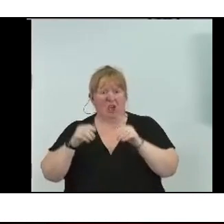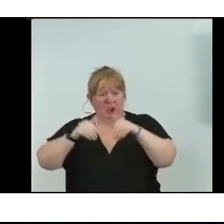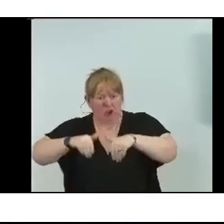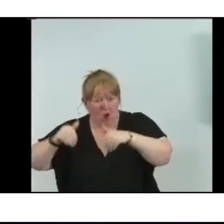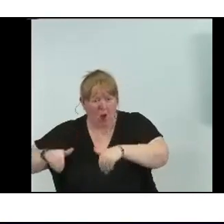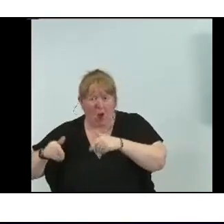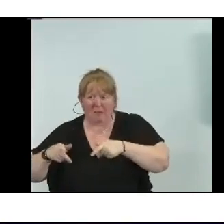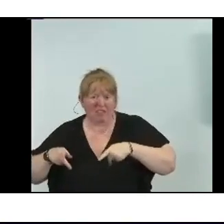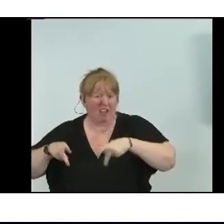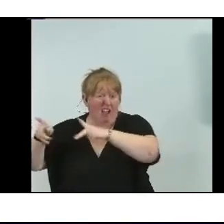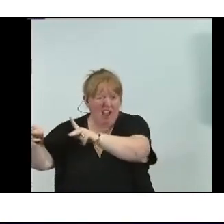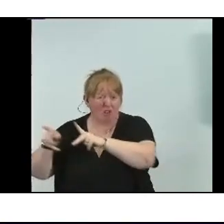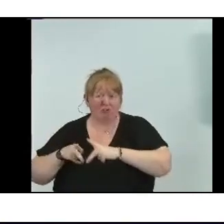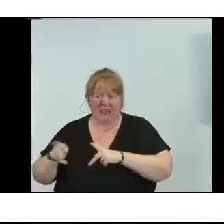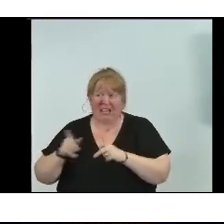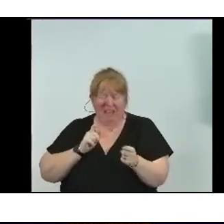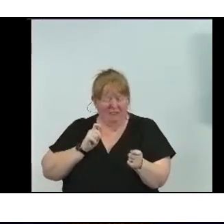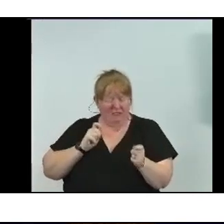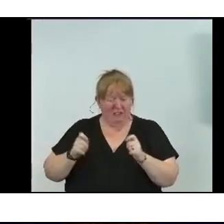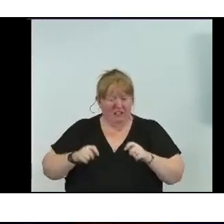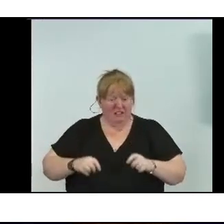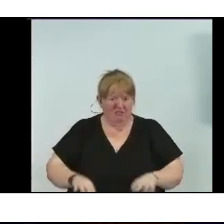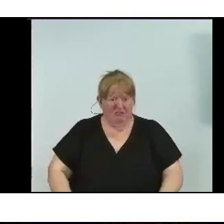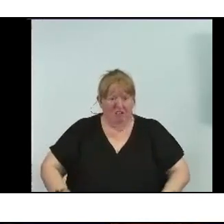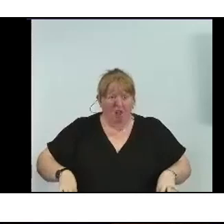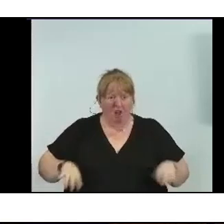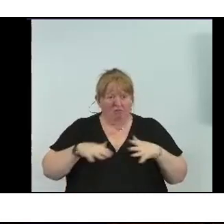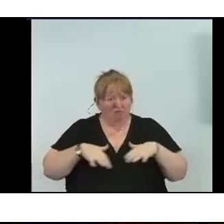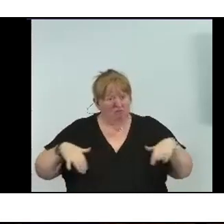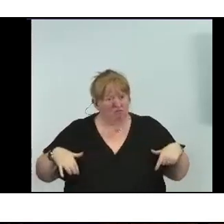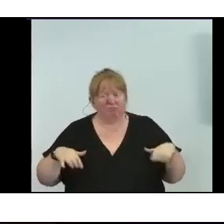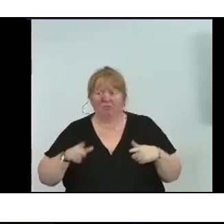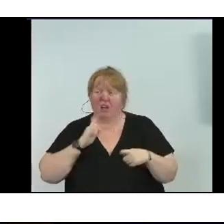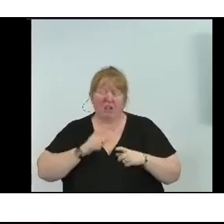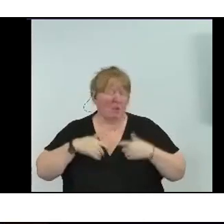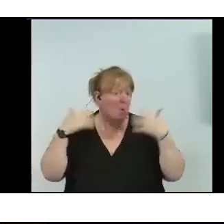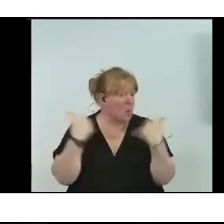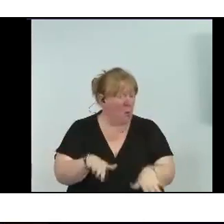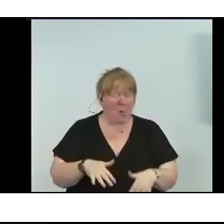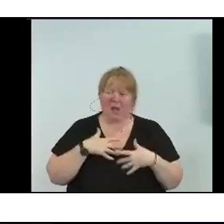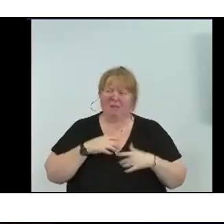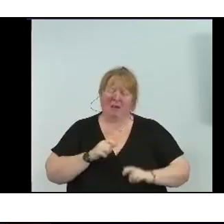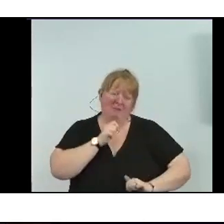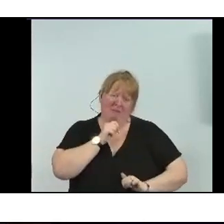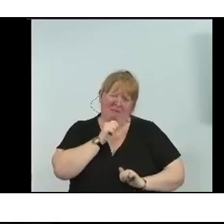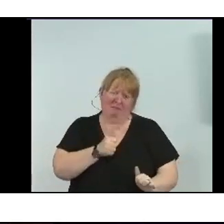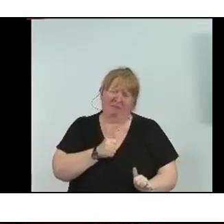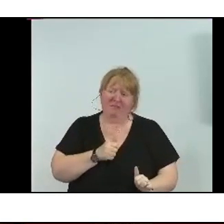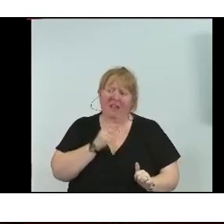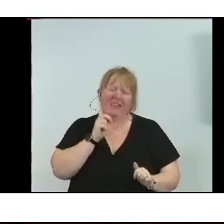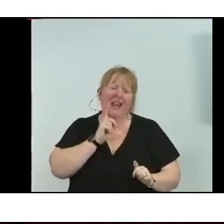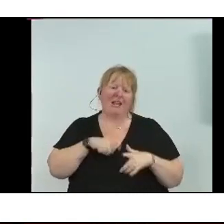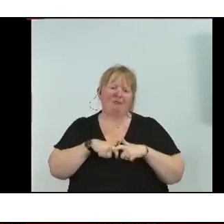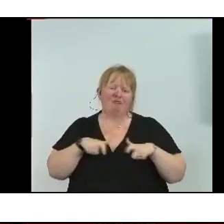adaptive lingerie underwear is incredible. My favourite product is the lace bralette. I love